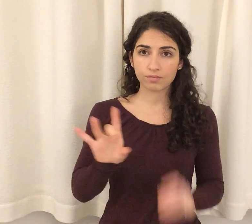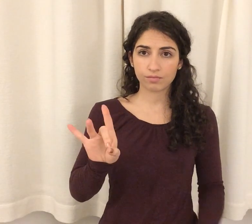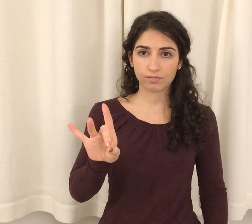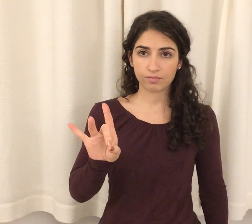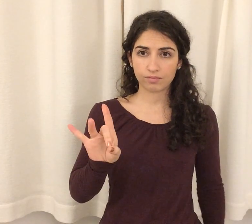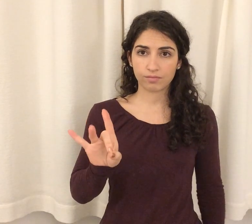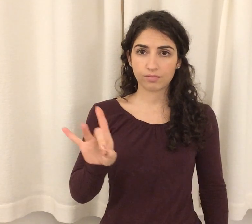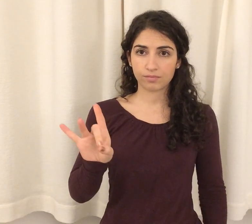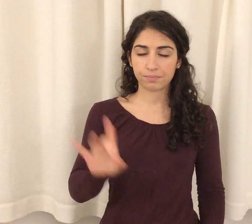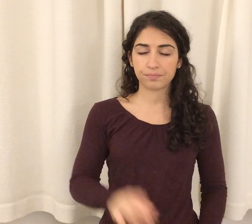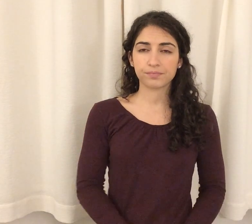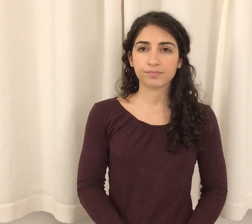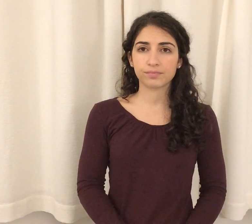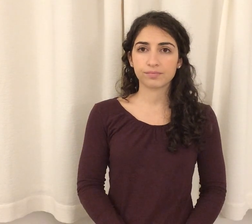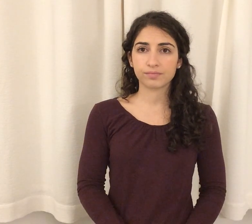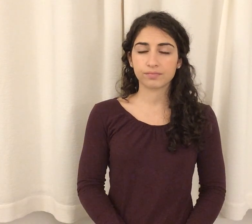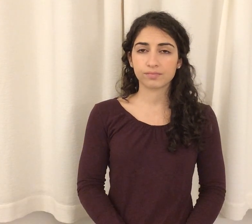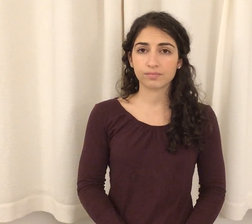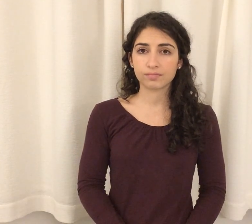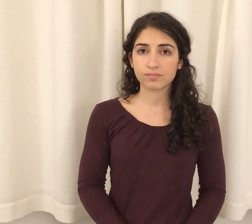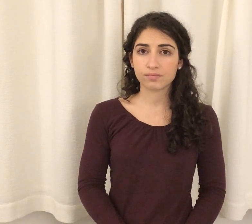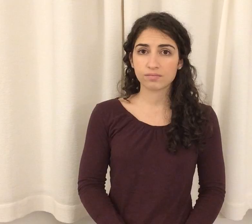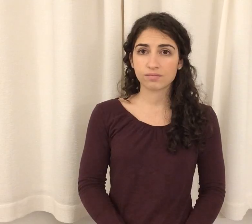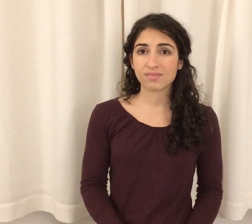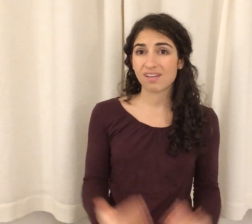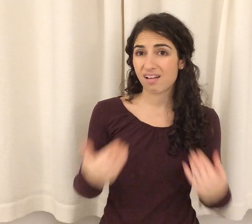number 8: